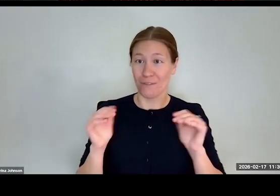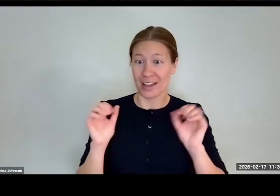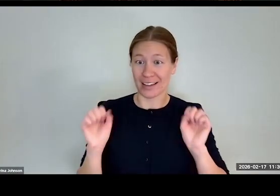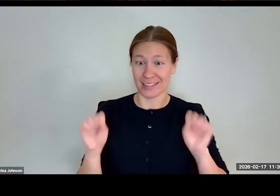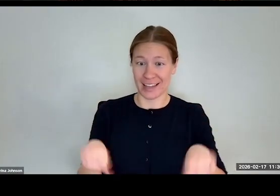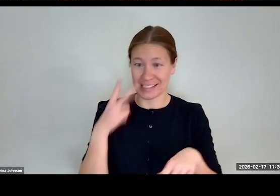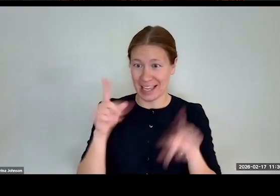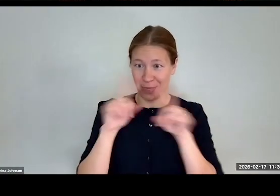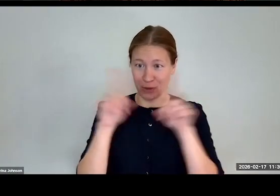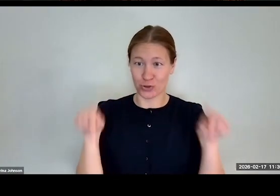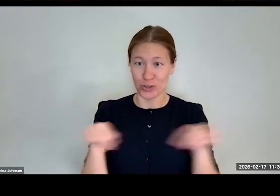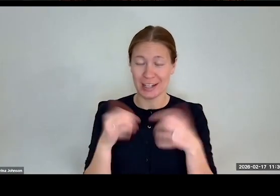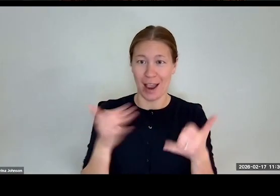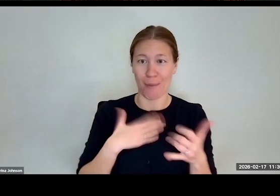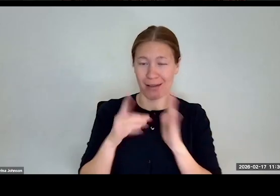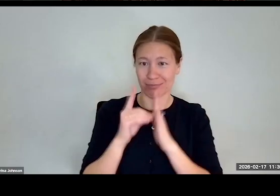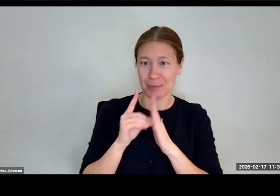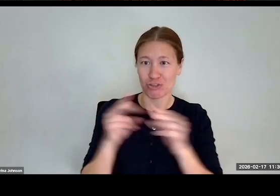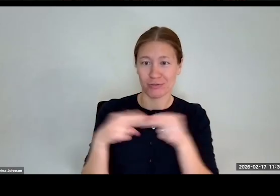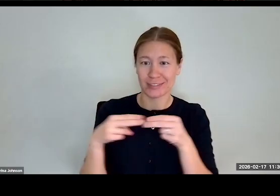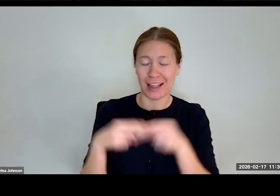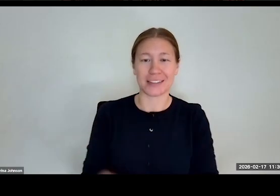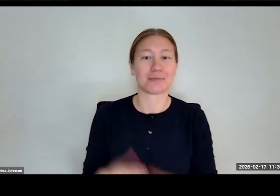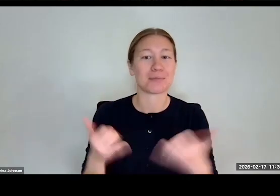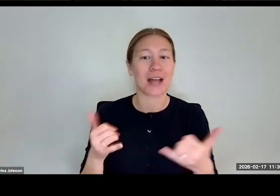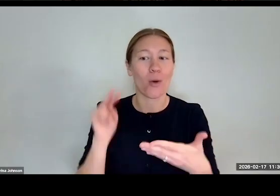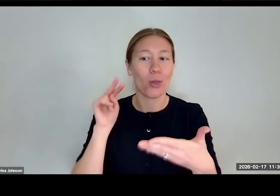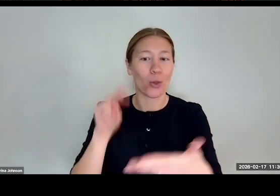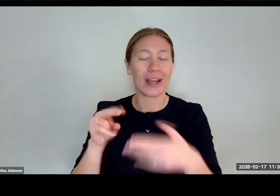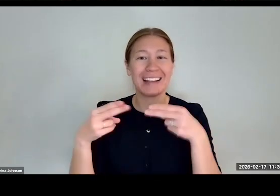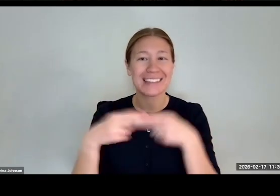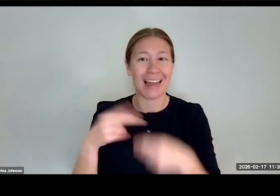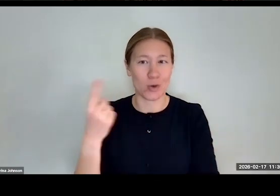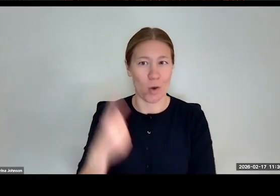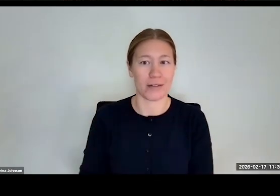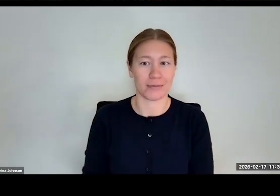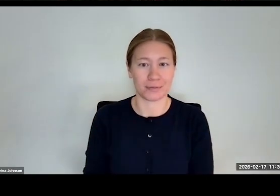Okay, so we are viewing slide one, make this a little bit bigger.